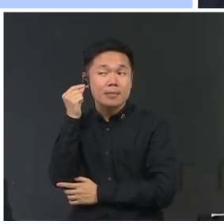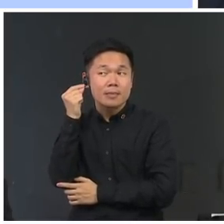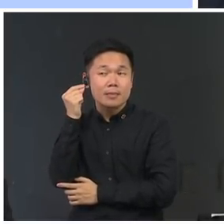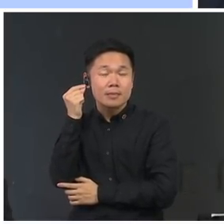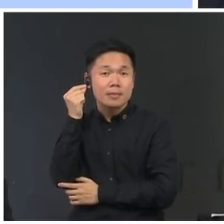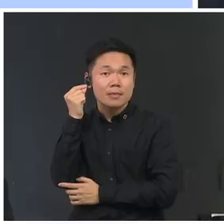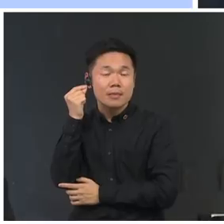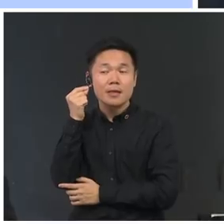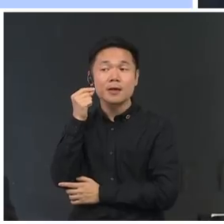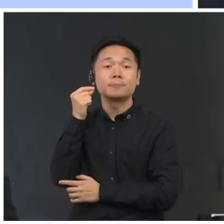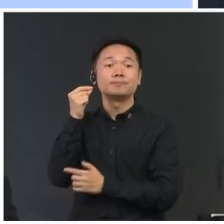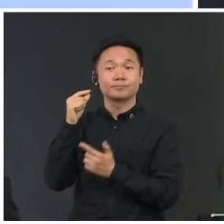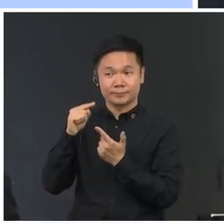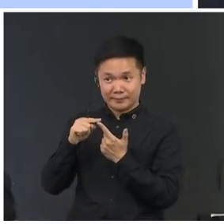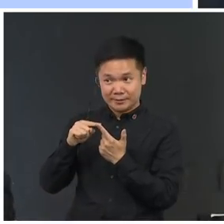federation, but had passed away before